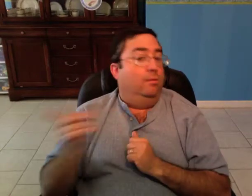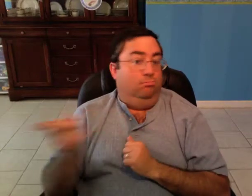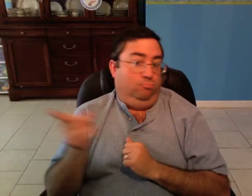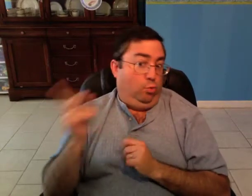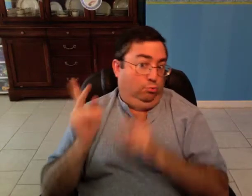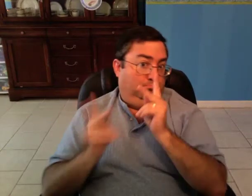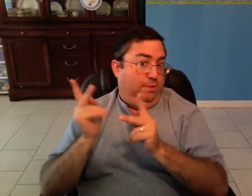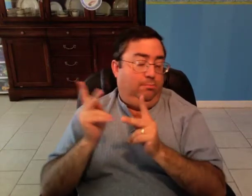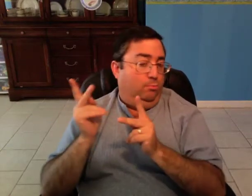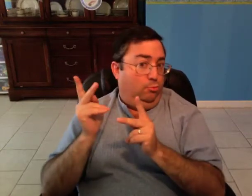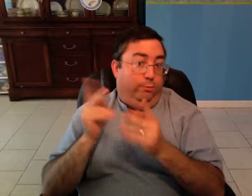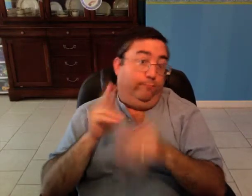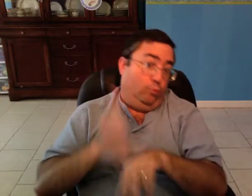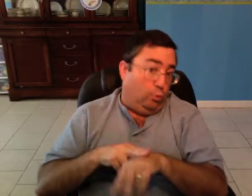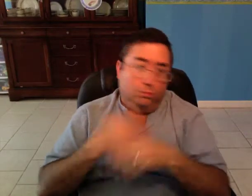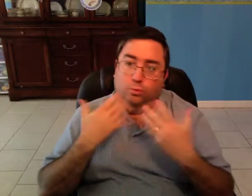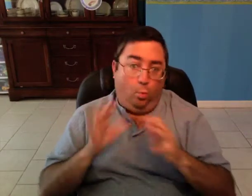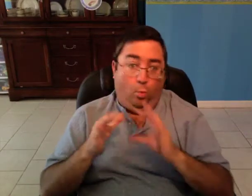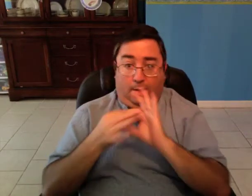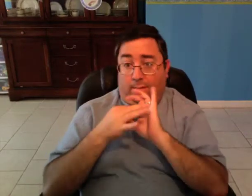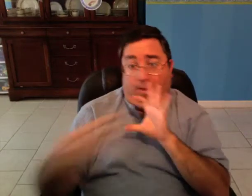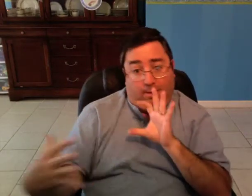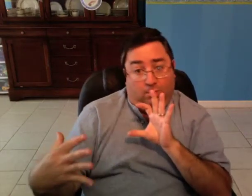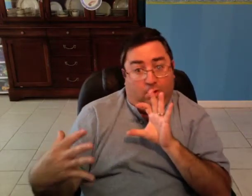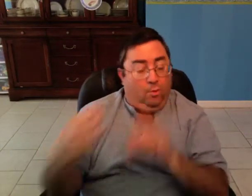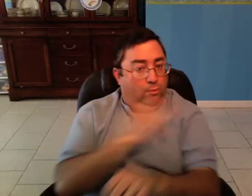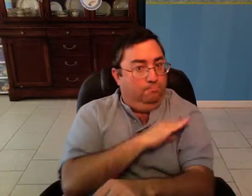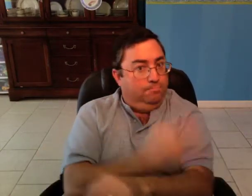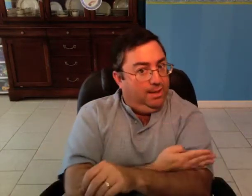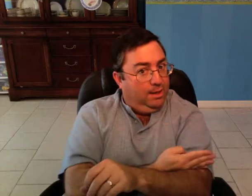And of course, those people don't want to let go of power.